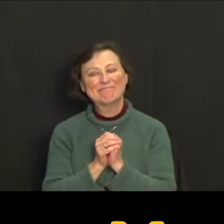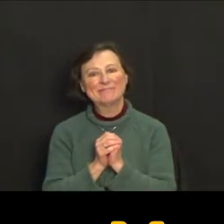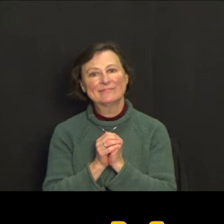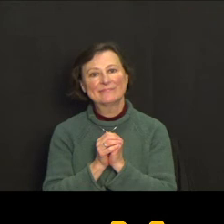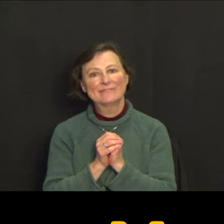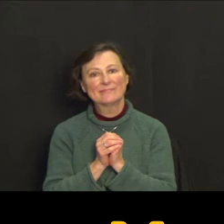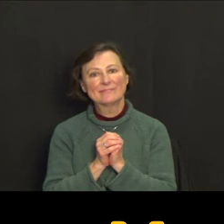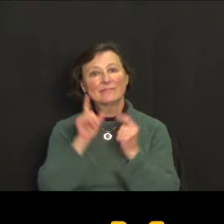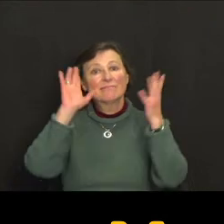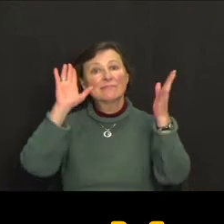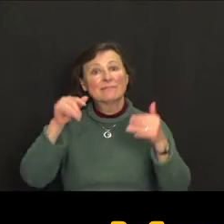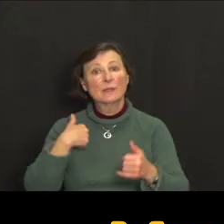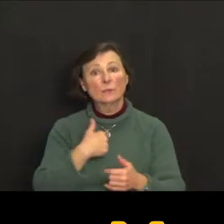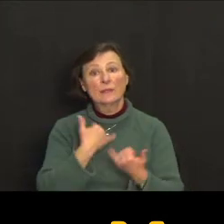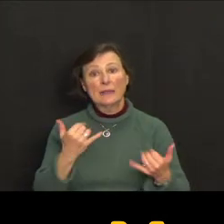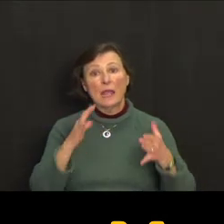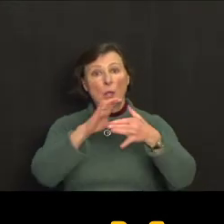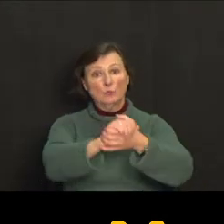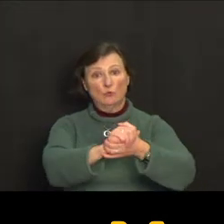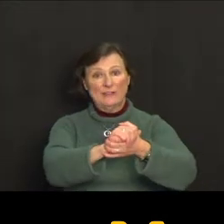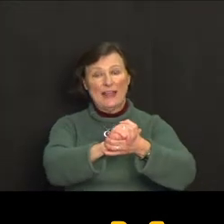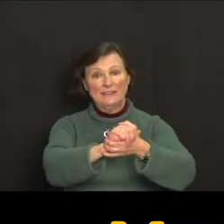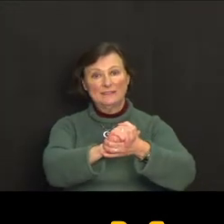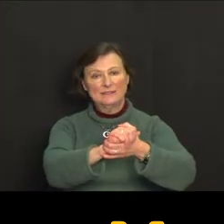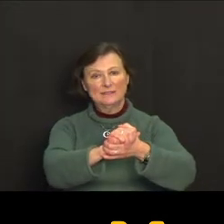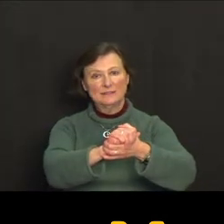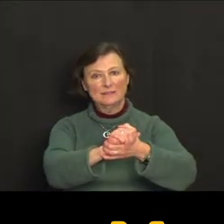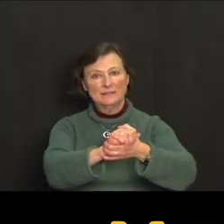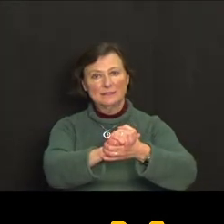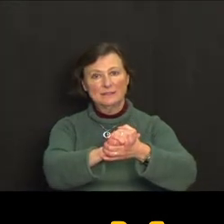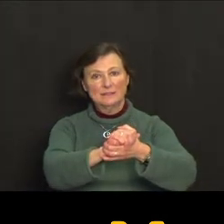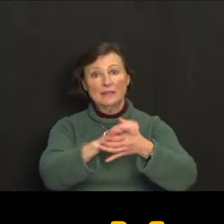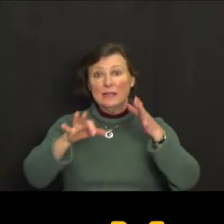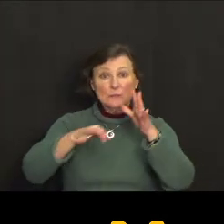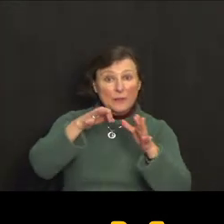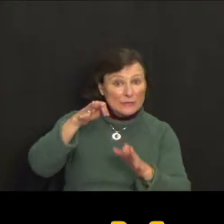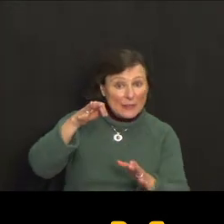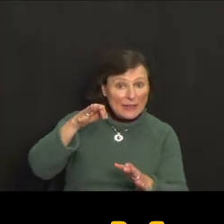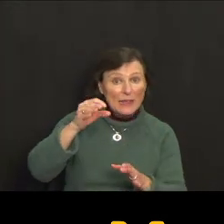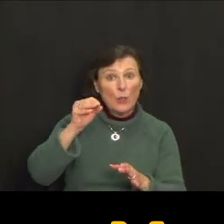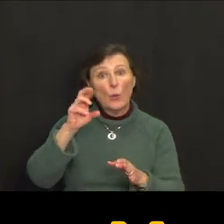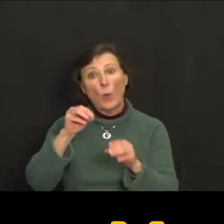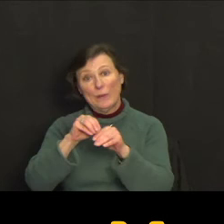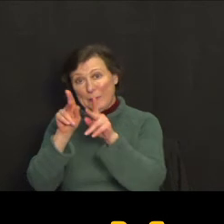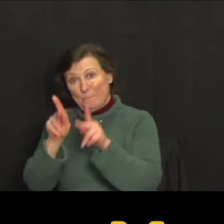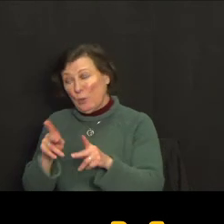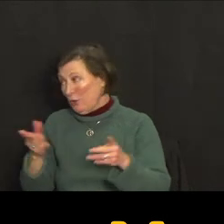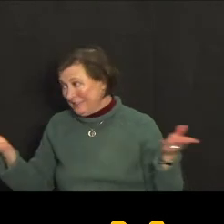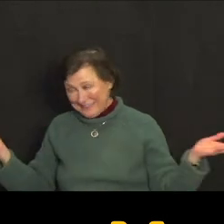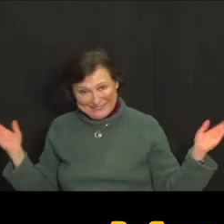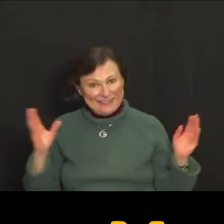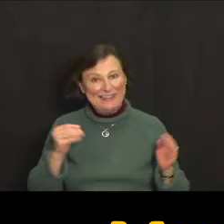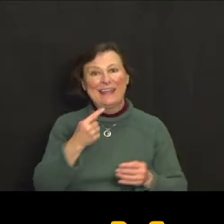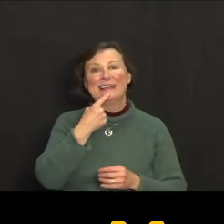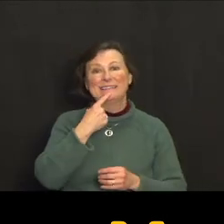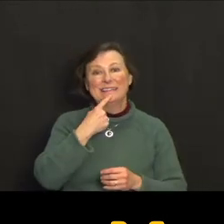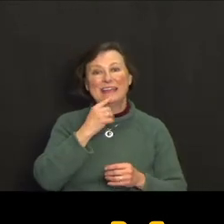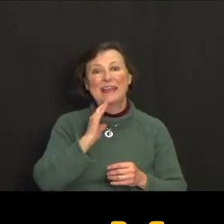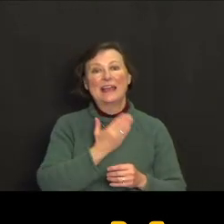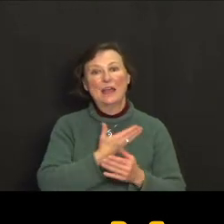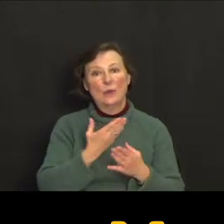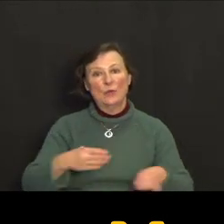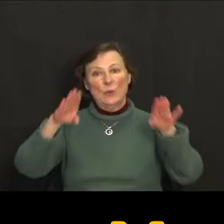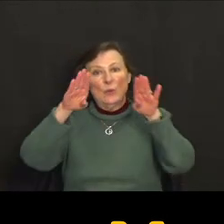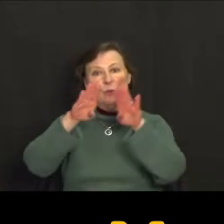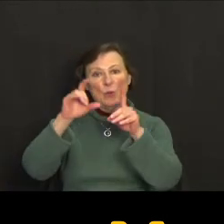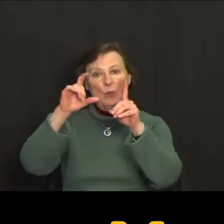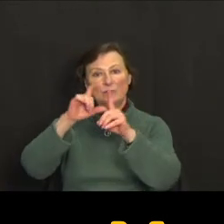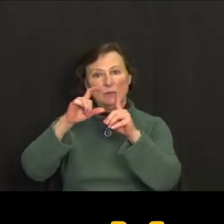May we now join hands either spiritually or in person and say our closing words: May faith in